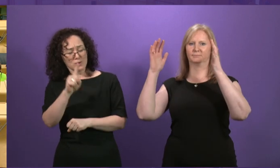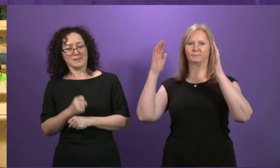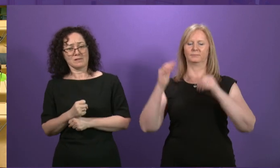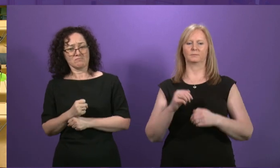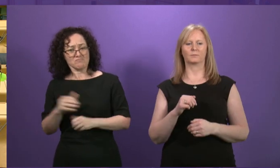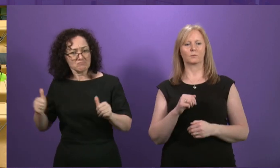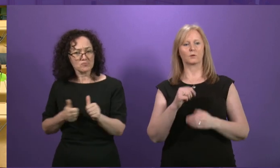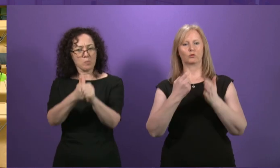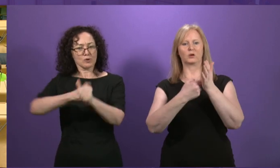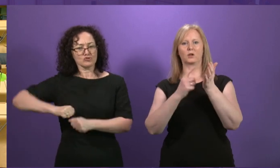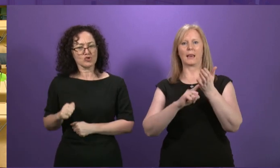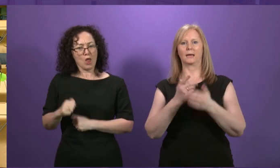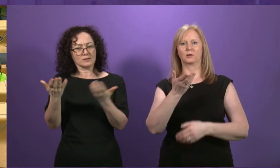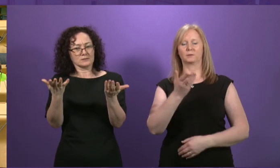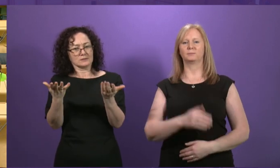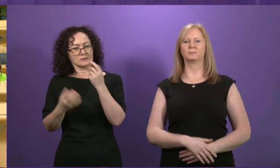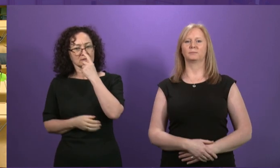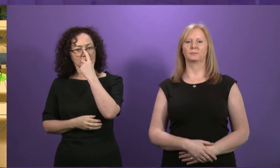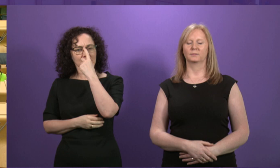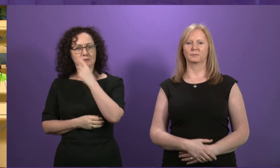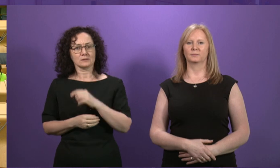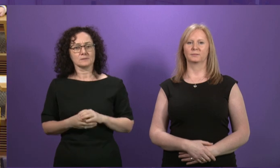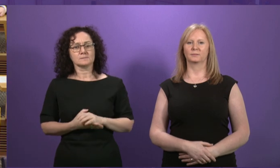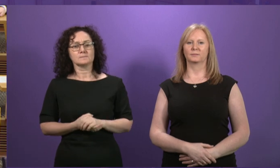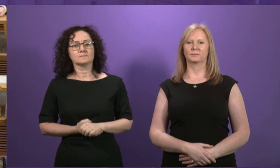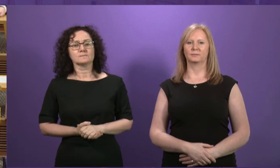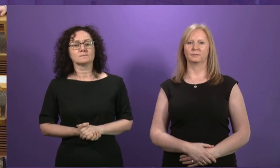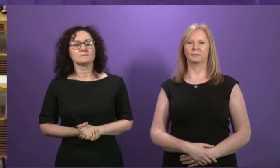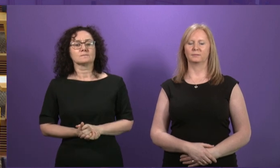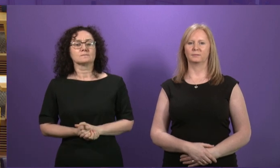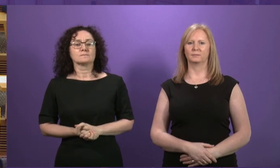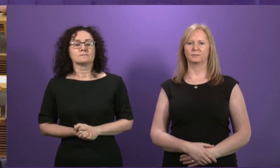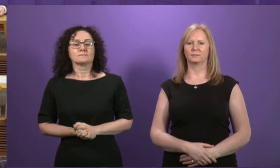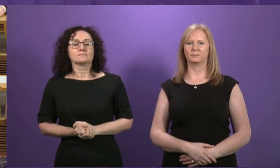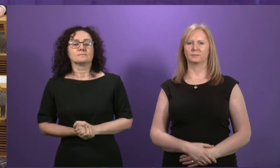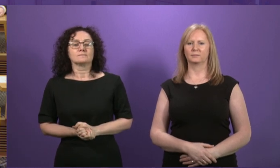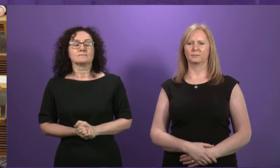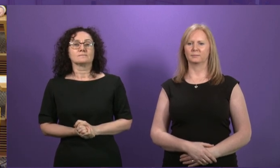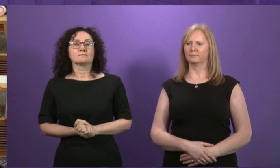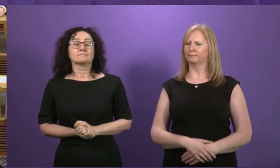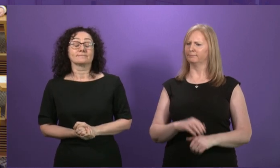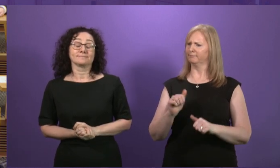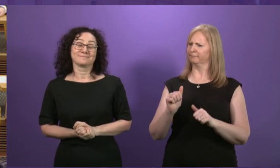Richard Leonard: I did not discern an answer in that, so let